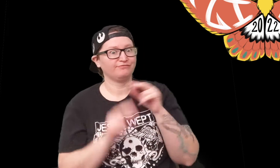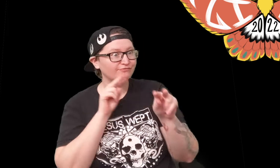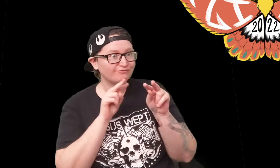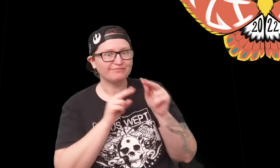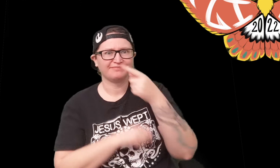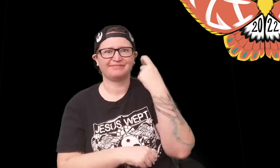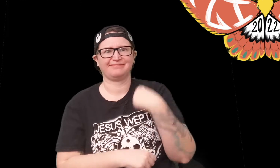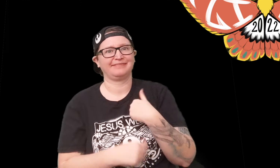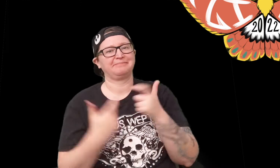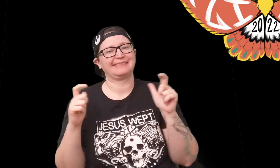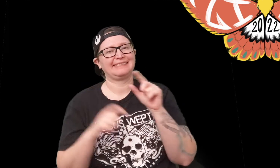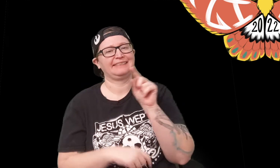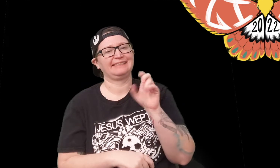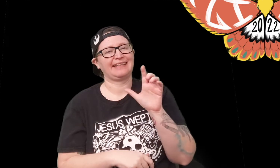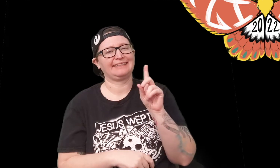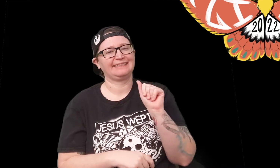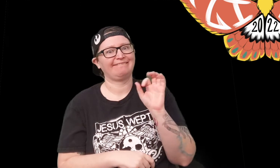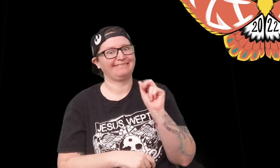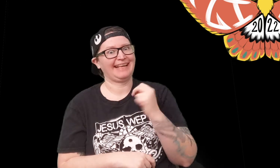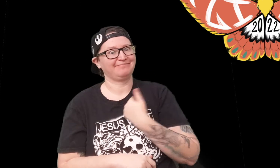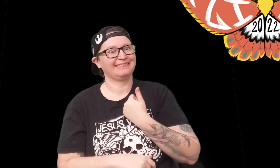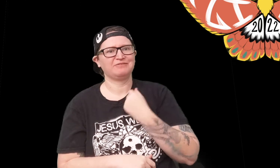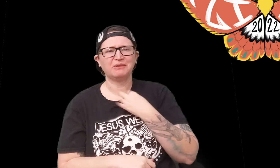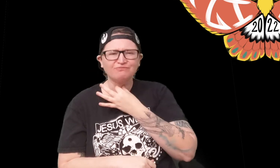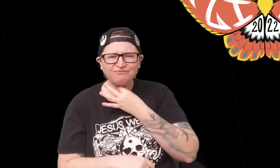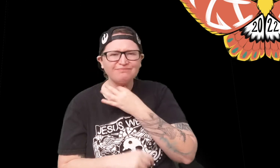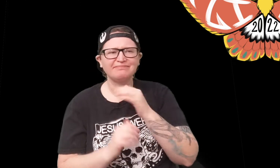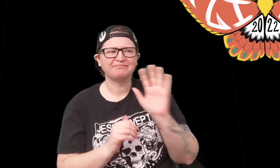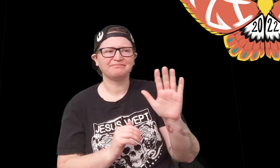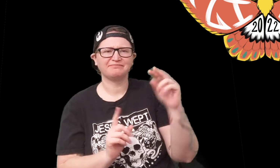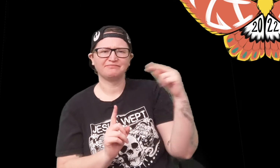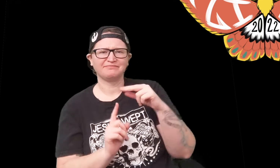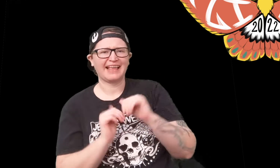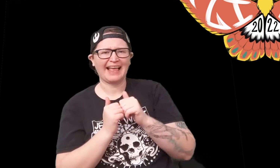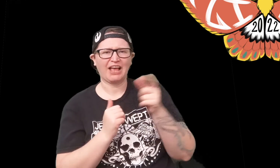is amazing I really look forward to it because I was a big Zelda fan so I was really curious